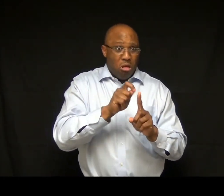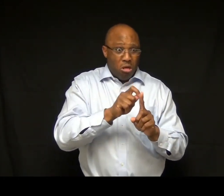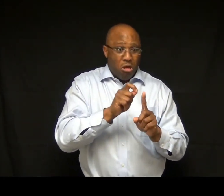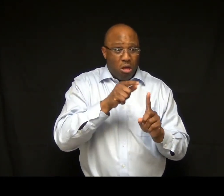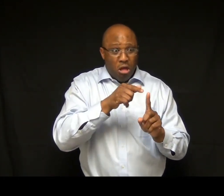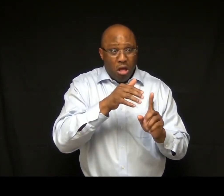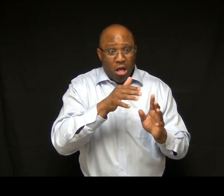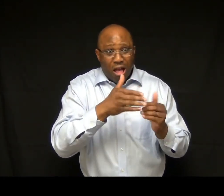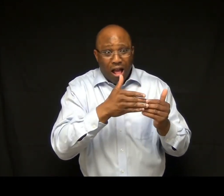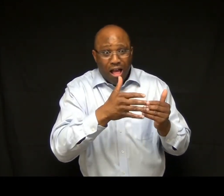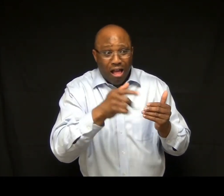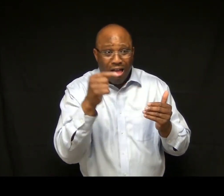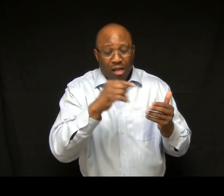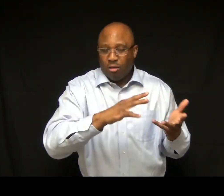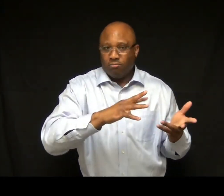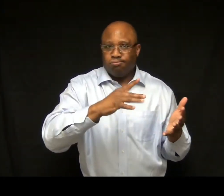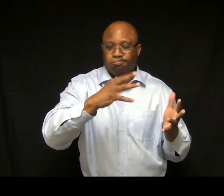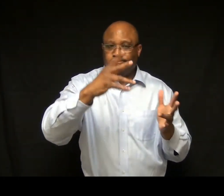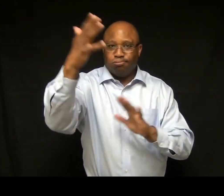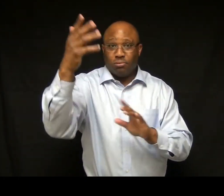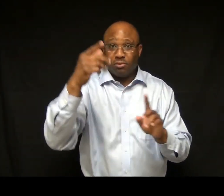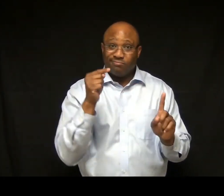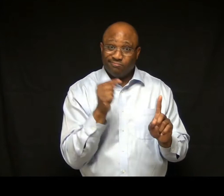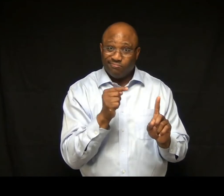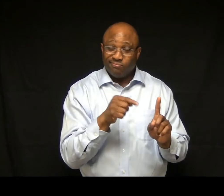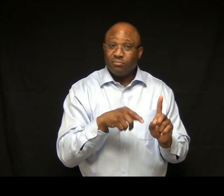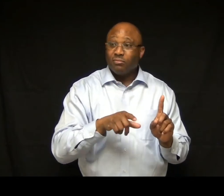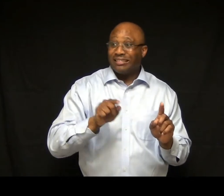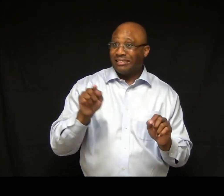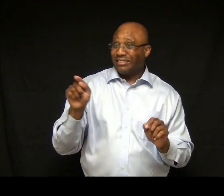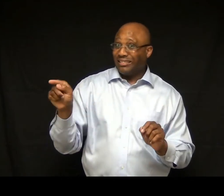it can wreak havoc on its victims